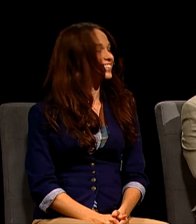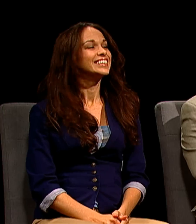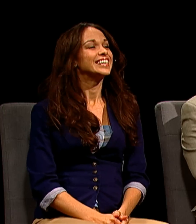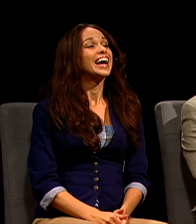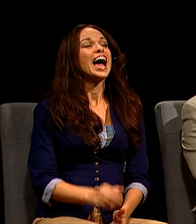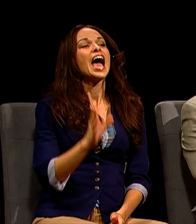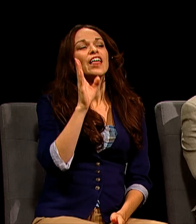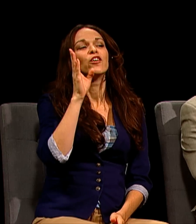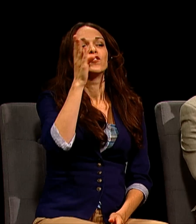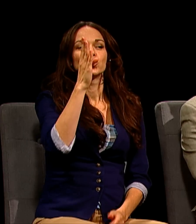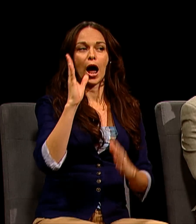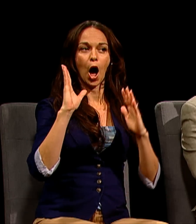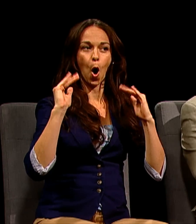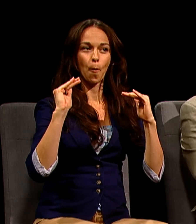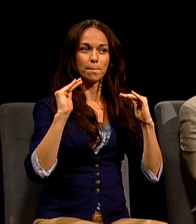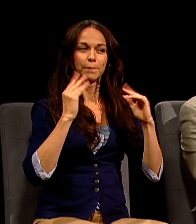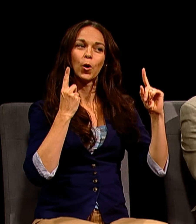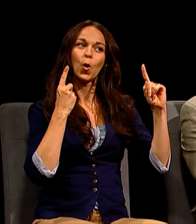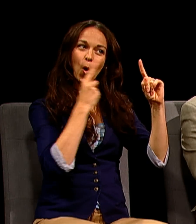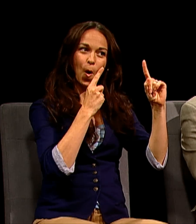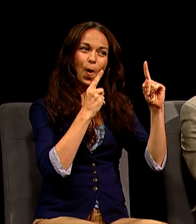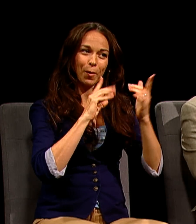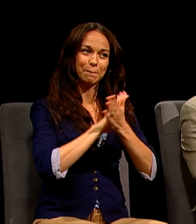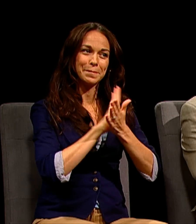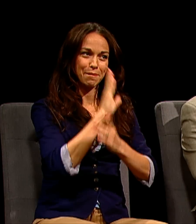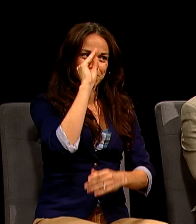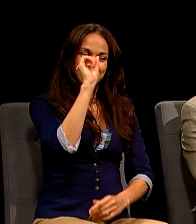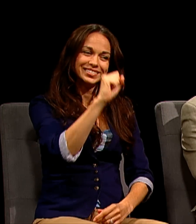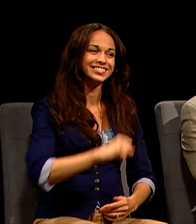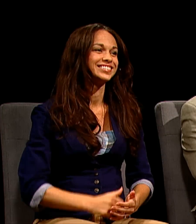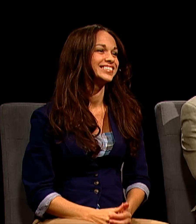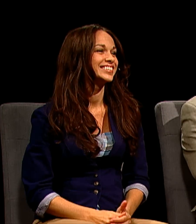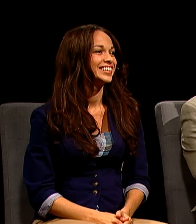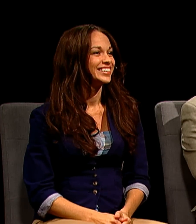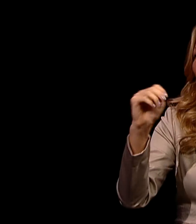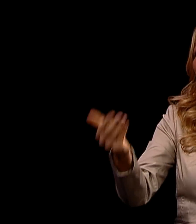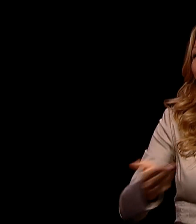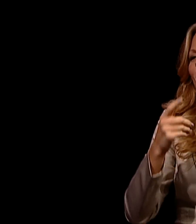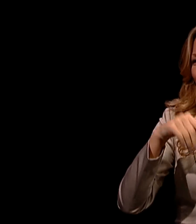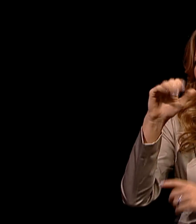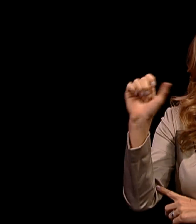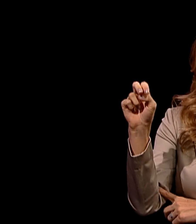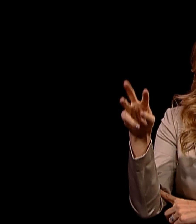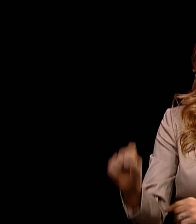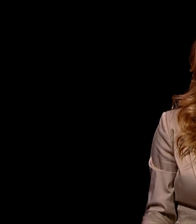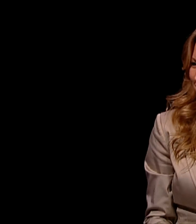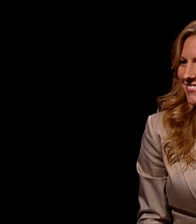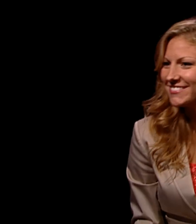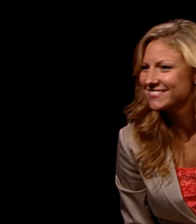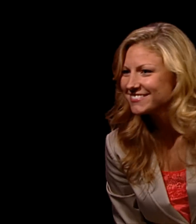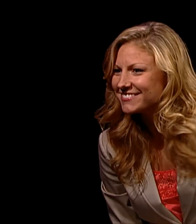In the future I hope to aspire to reach a newspaper boy at some point. Welcome to Access News.